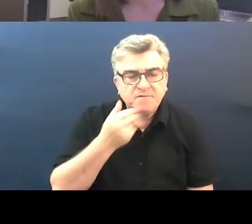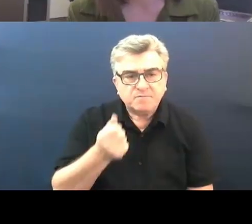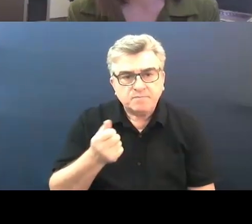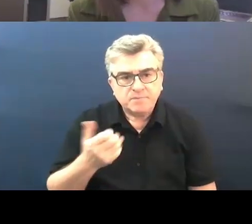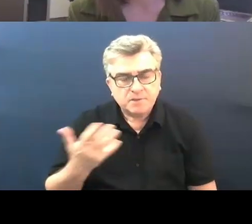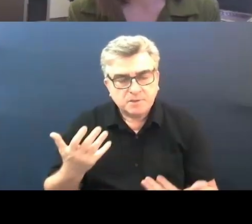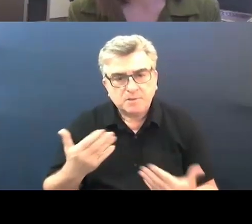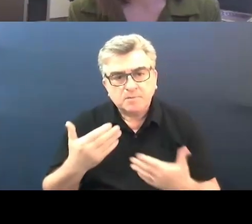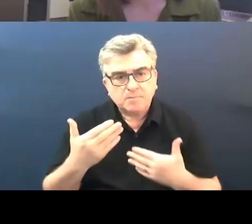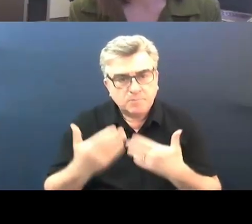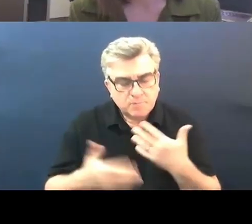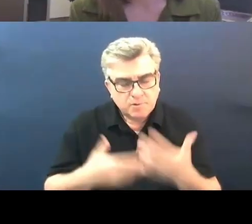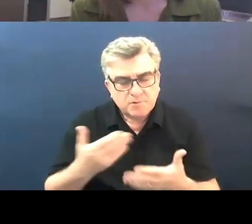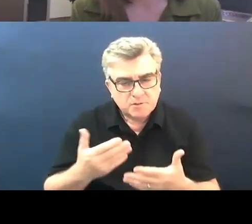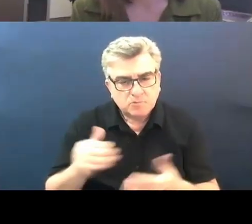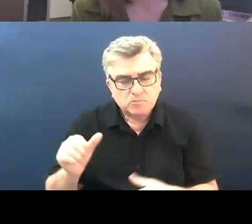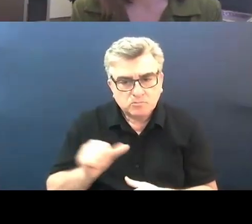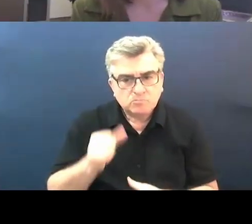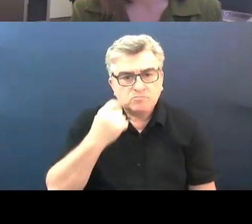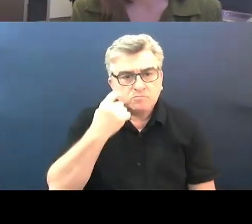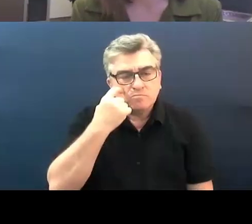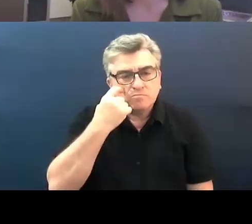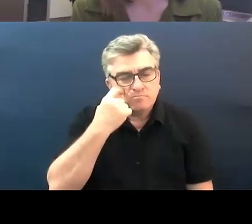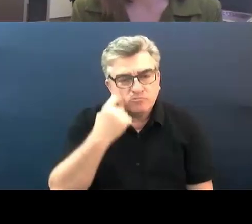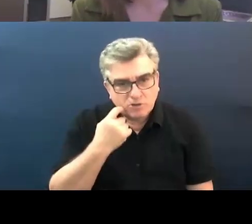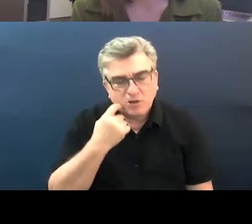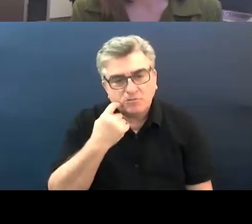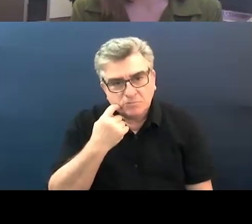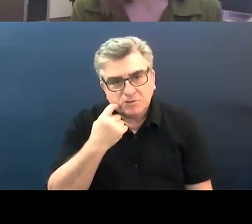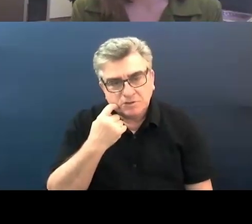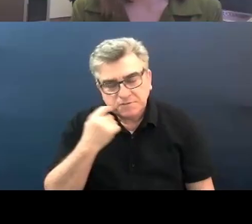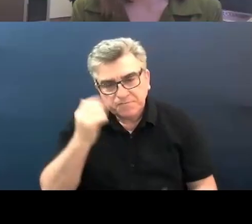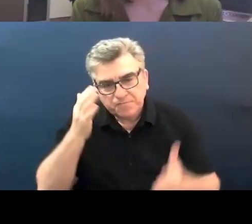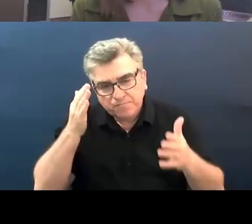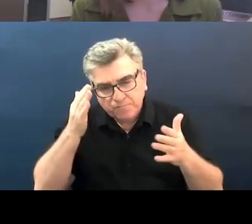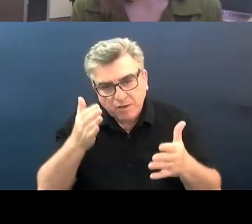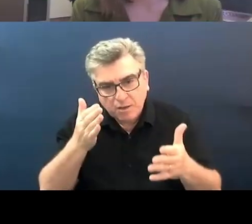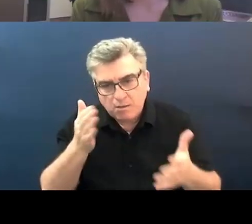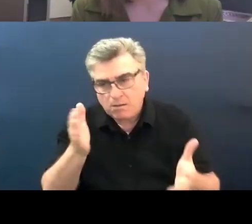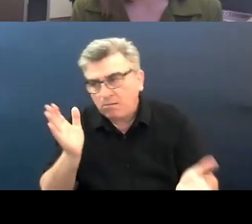you’ve got to try to give them your full attention, your full support,